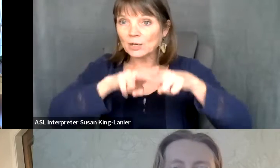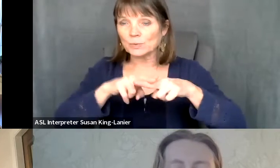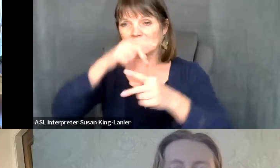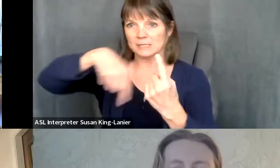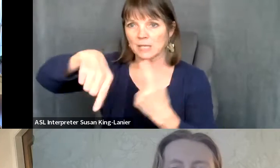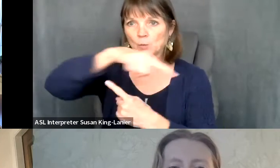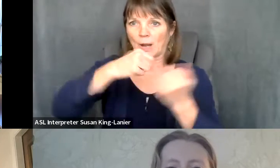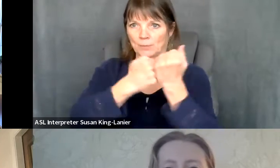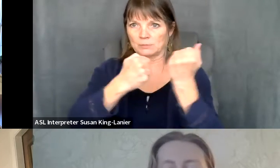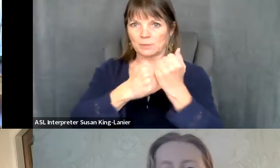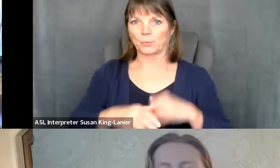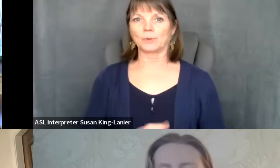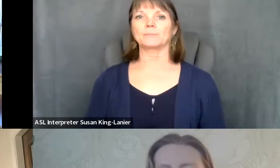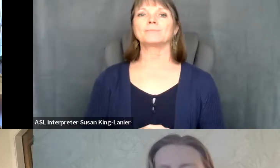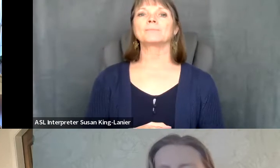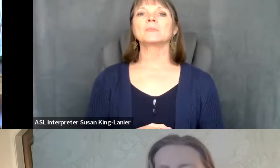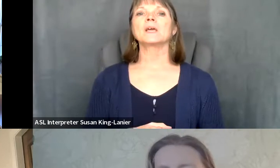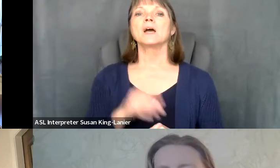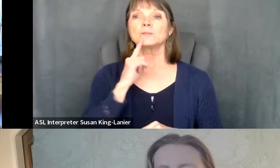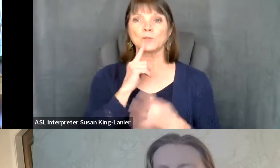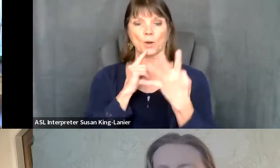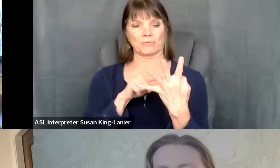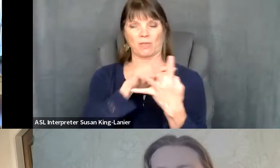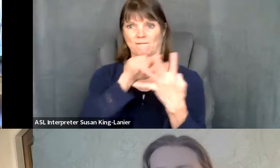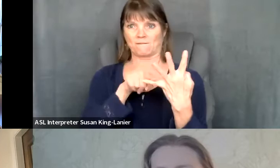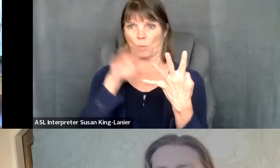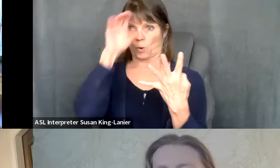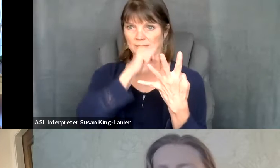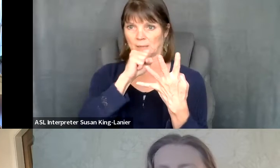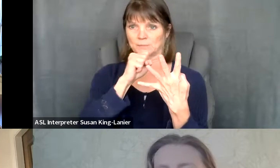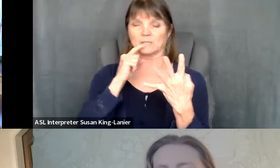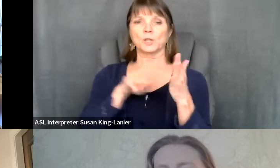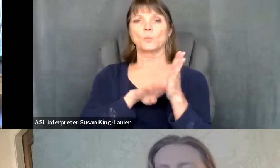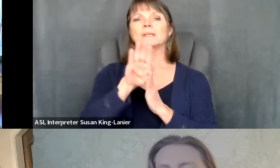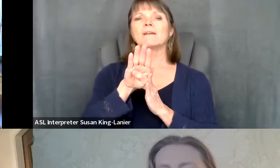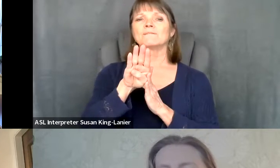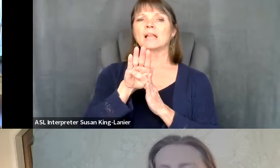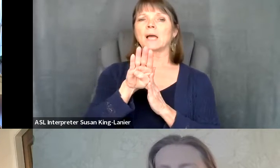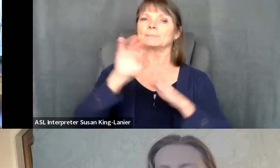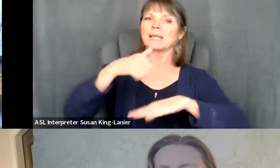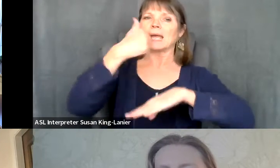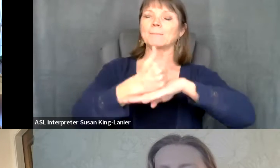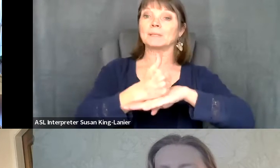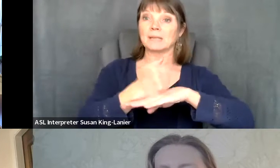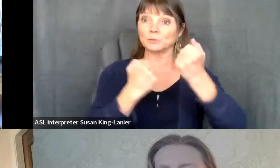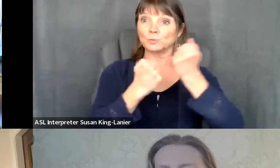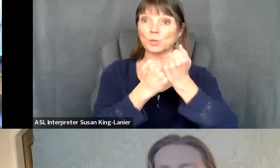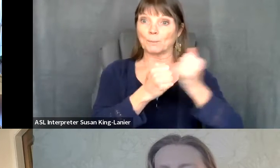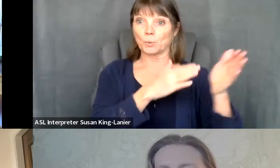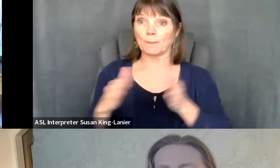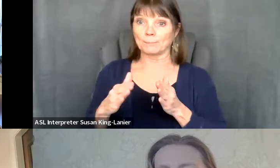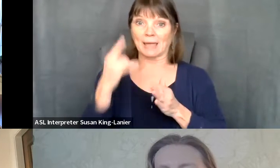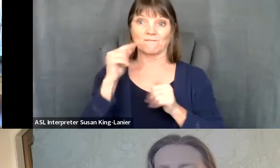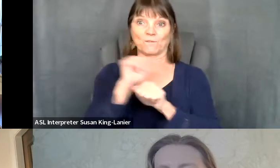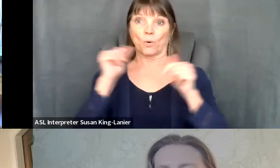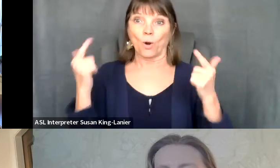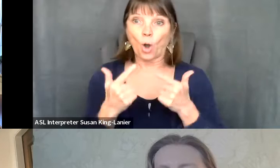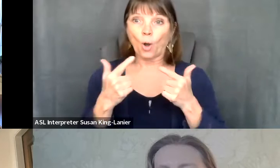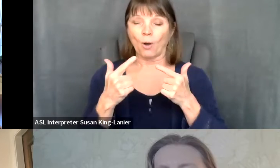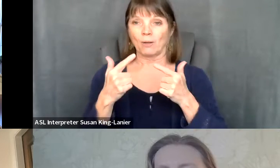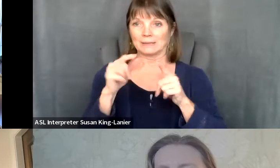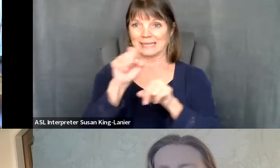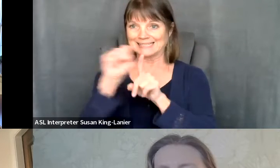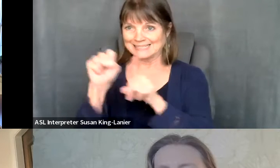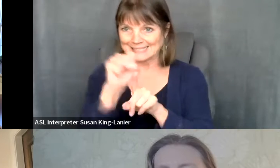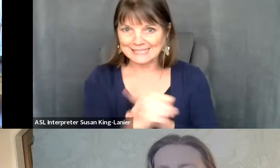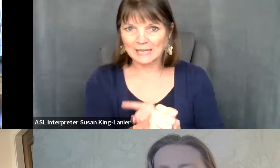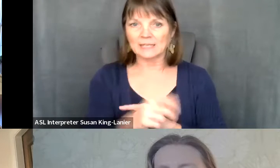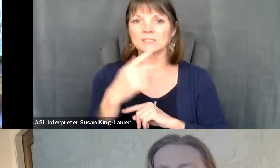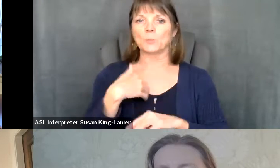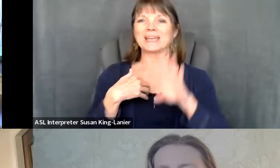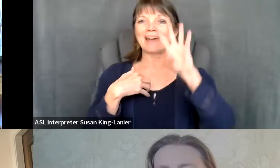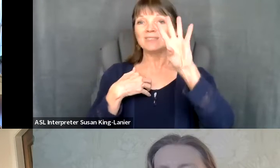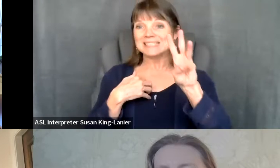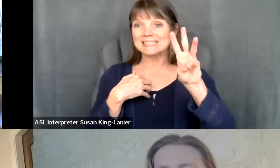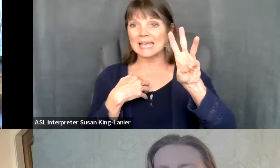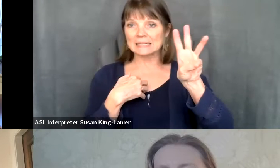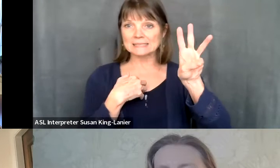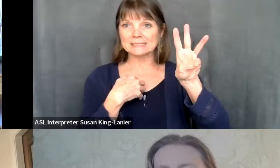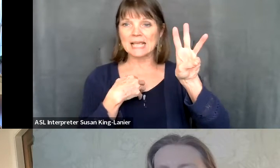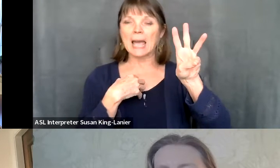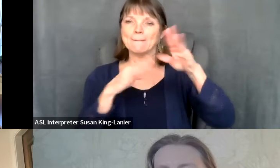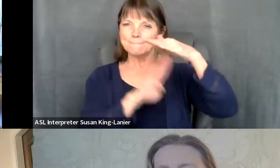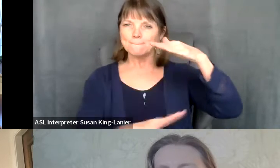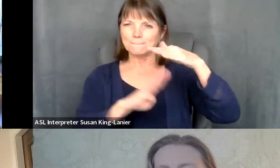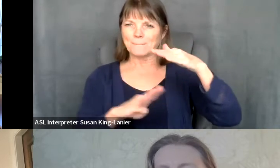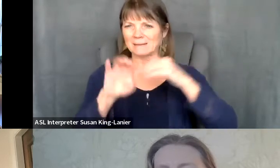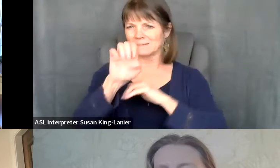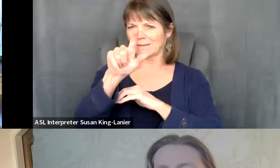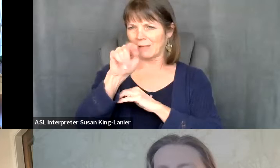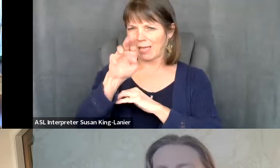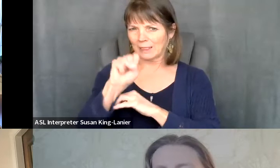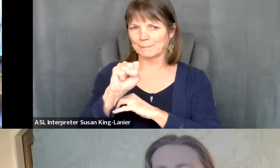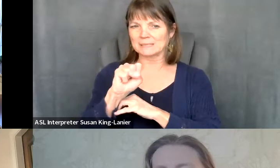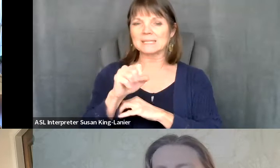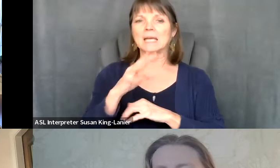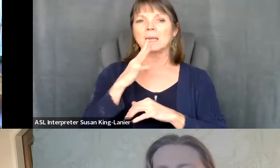So under those four assumptions we developed an implementation support plan for direct care workers in all settings, including the community-based settings that contain six core elements that you see on your umbrella on the screen and i'm going to go over each of them individually. Next slide.